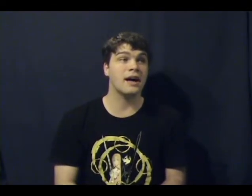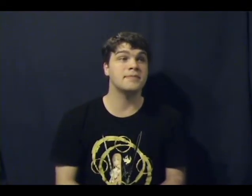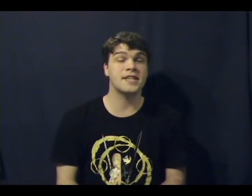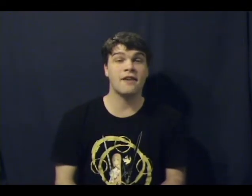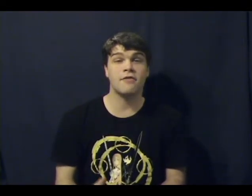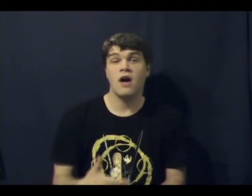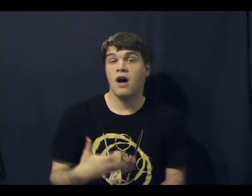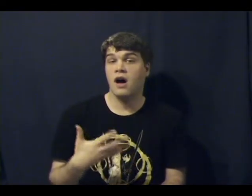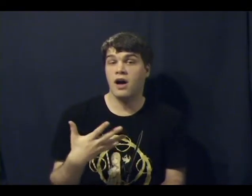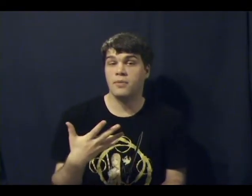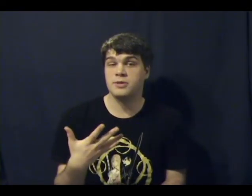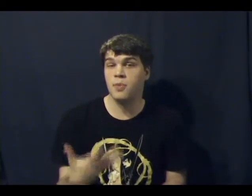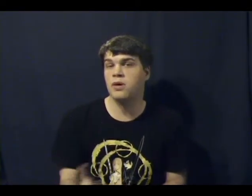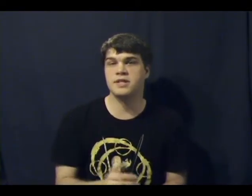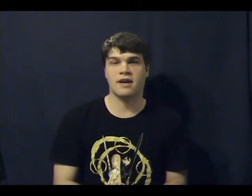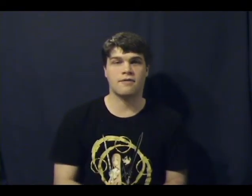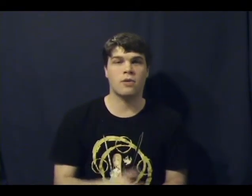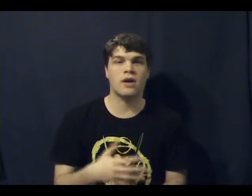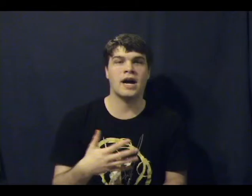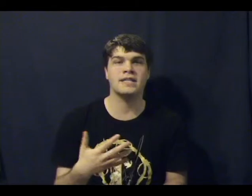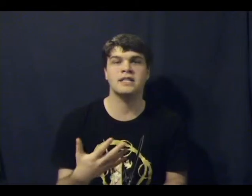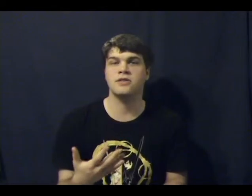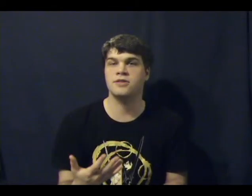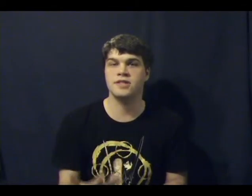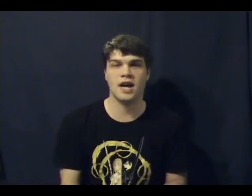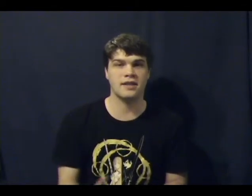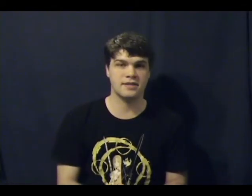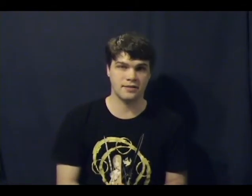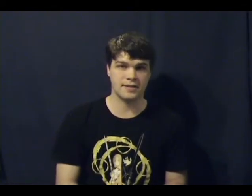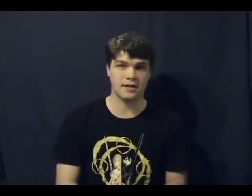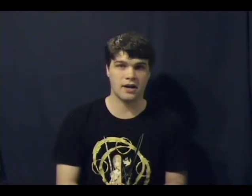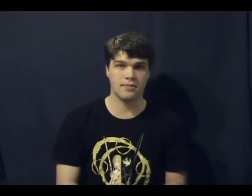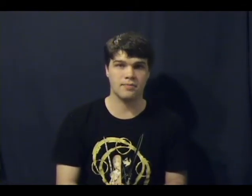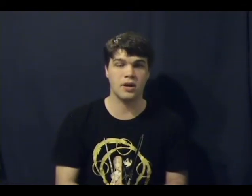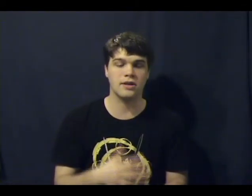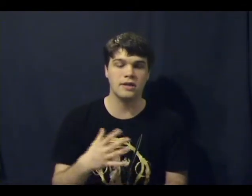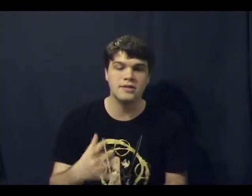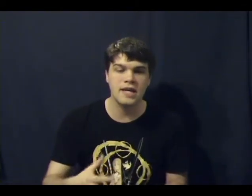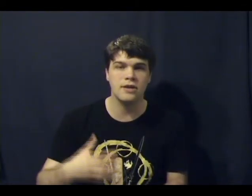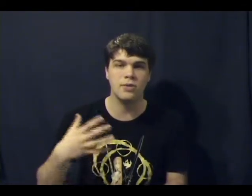Yeah I'm deaf. I was born deaf or I didn't learn Sign until this time but continue